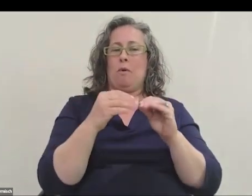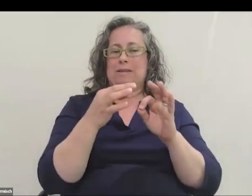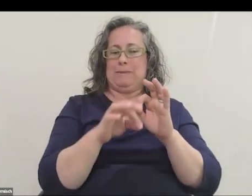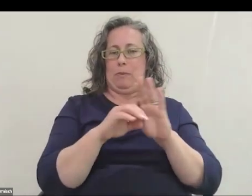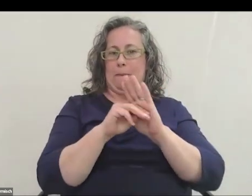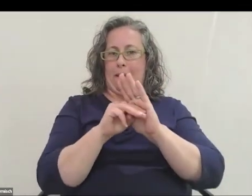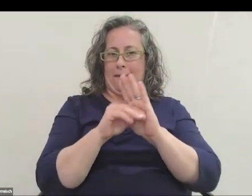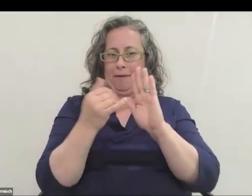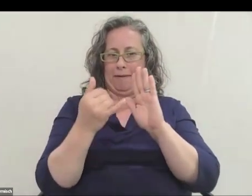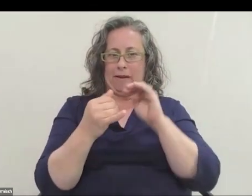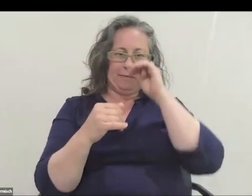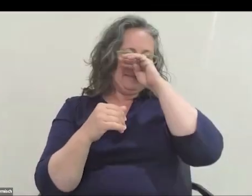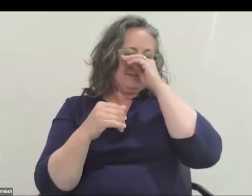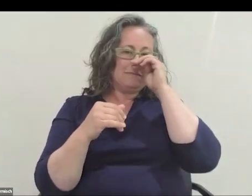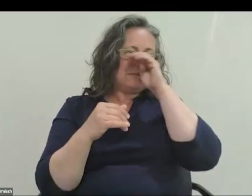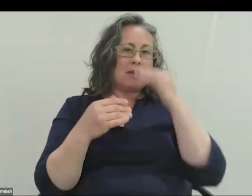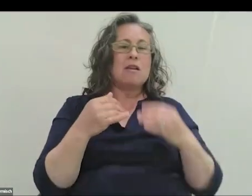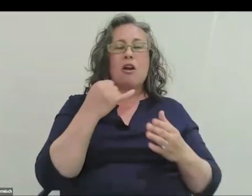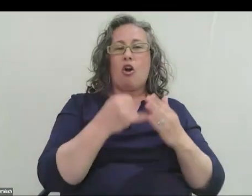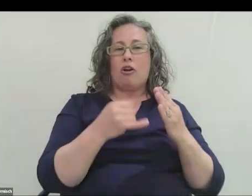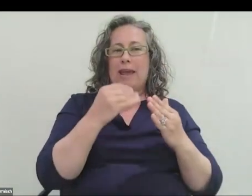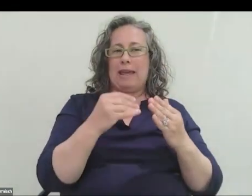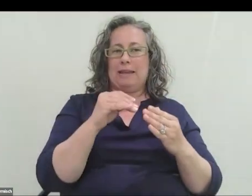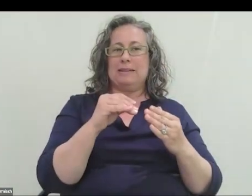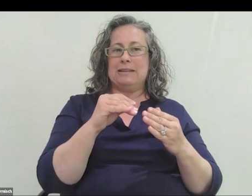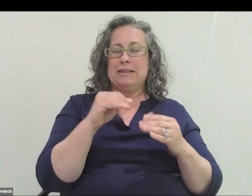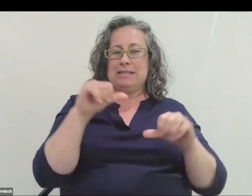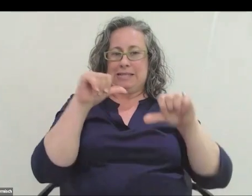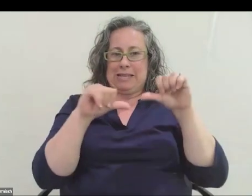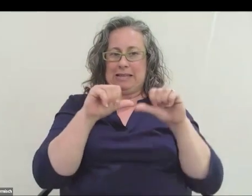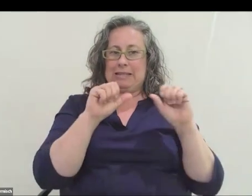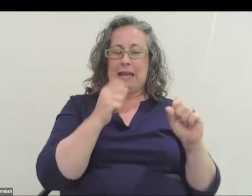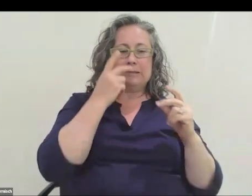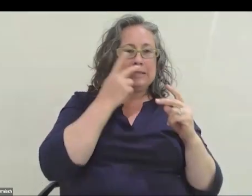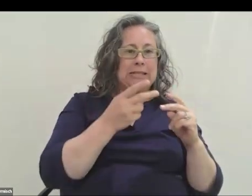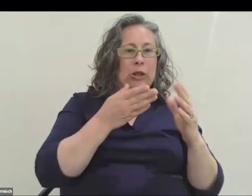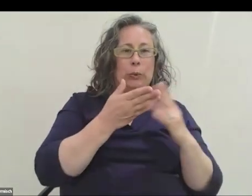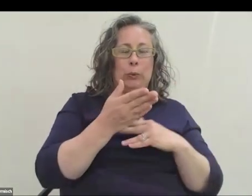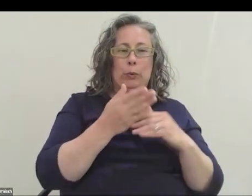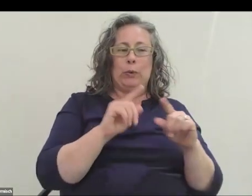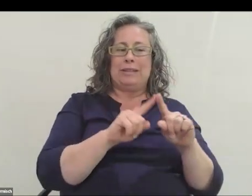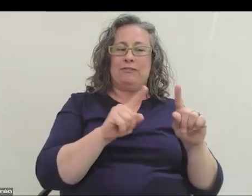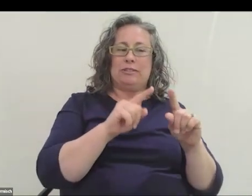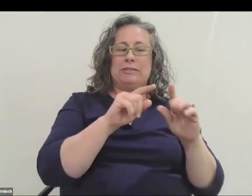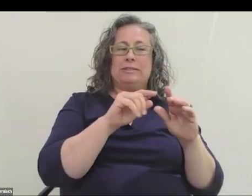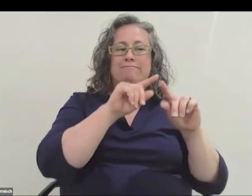of this model of art and science brain development where you can see different stages of our life,